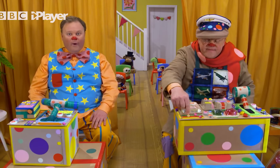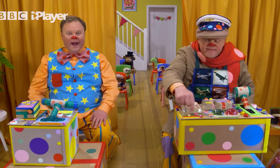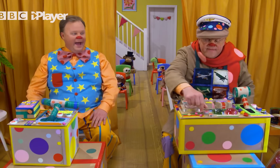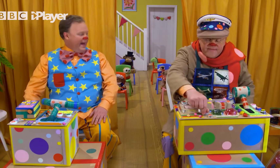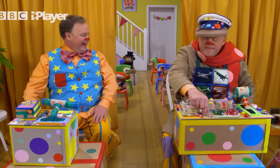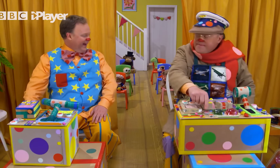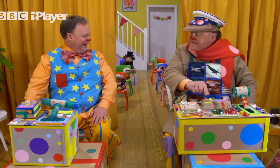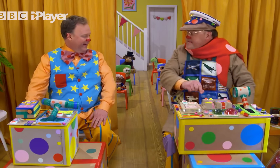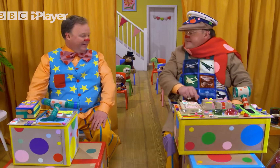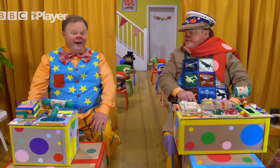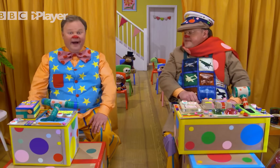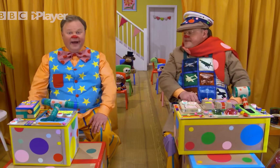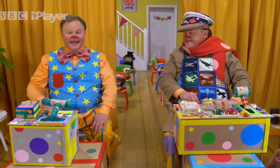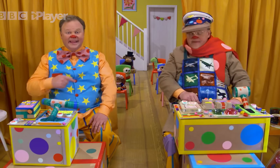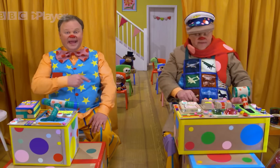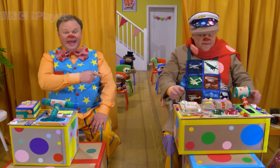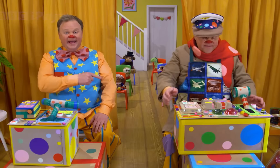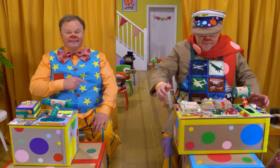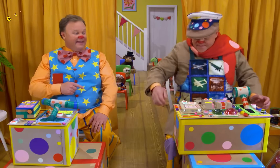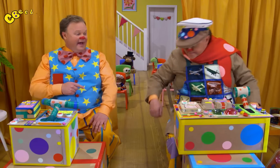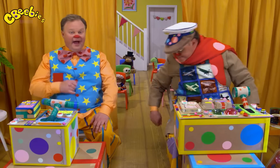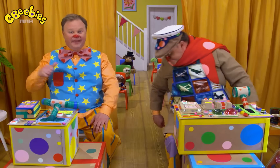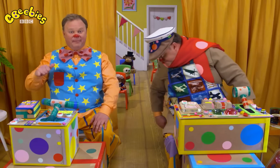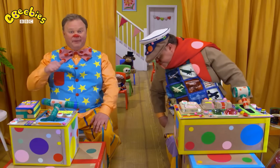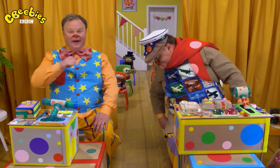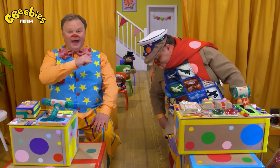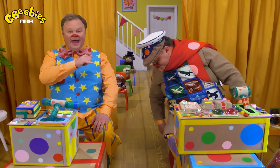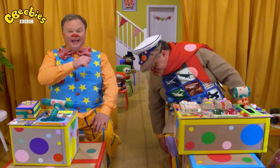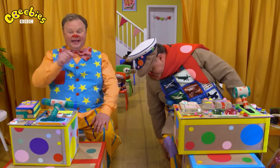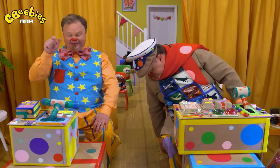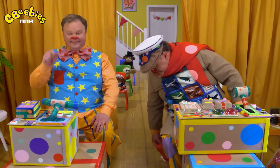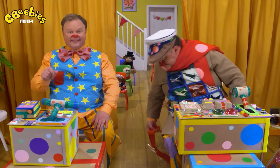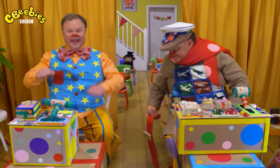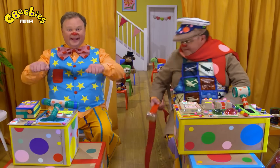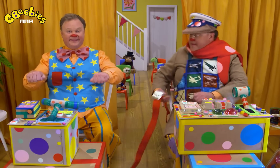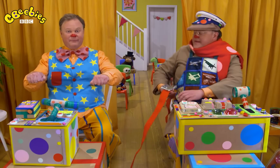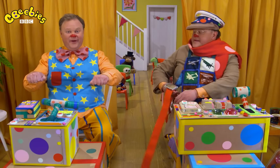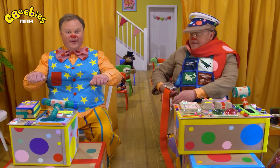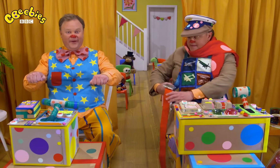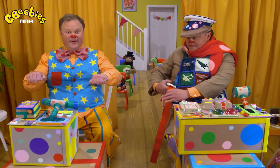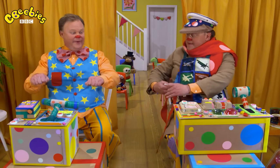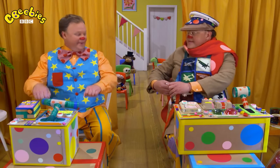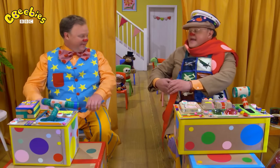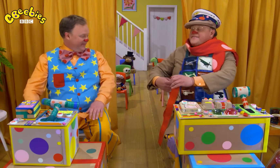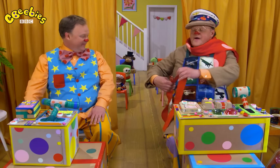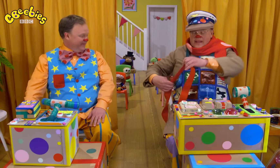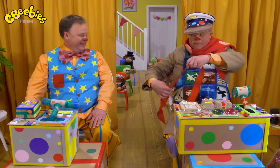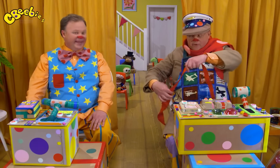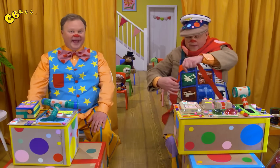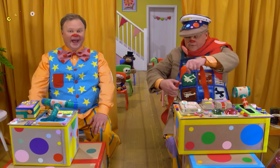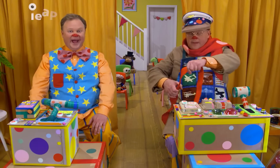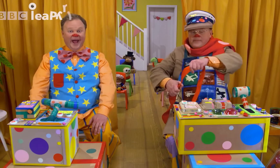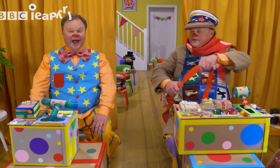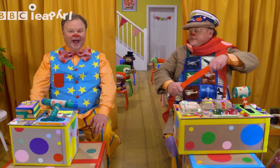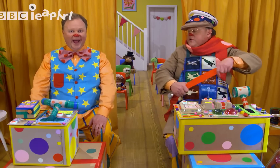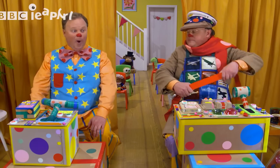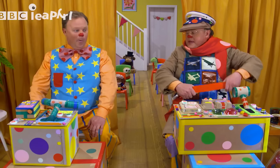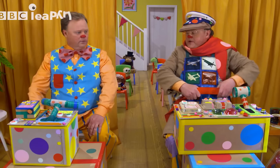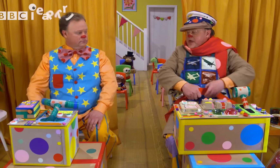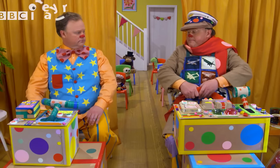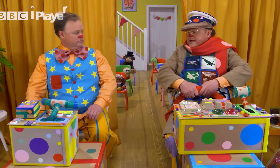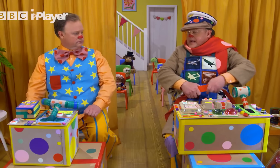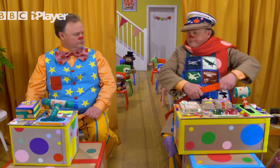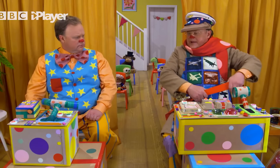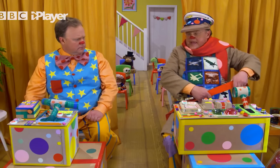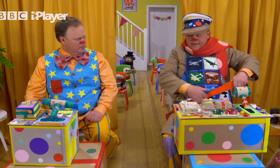wow these are the pilot seats that's right the boy right now excuse me will you buckle up please